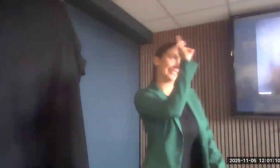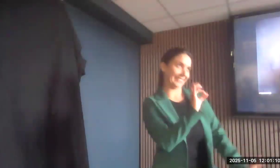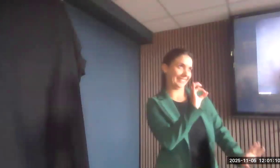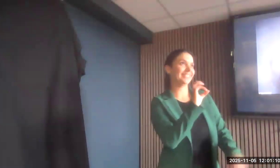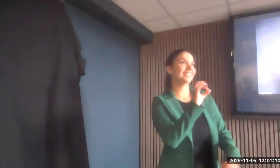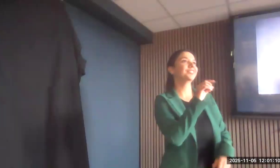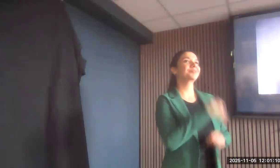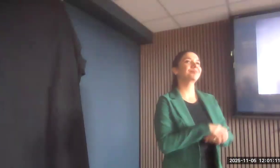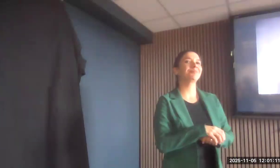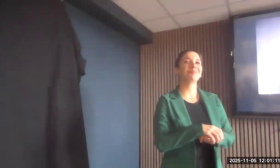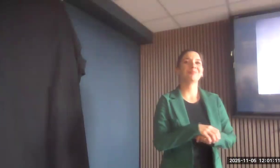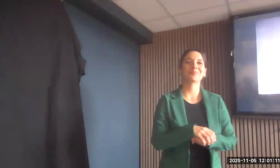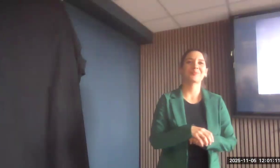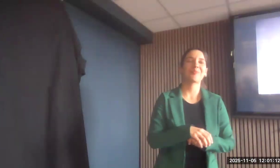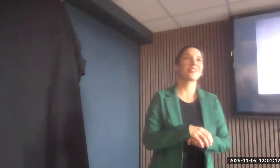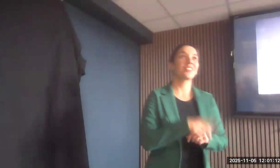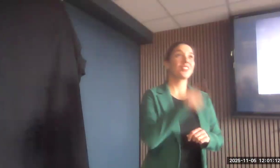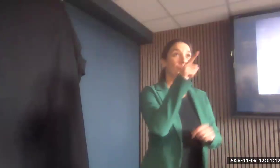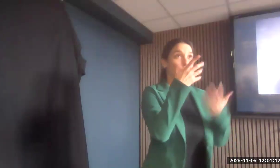common sense.